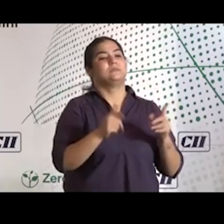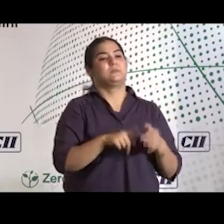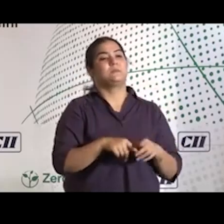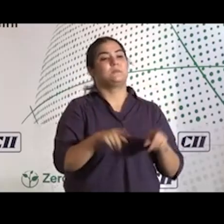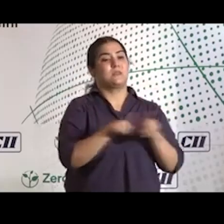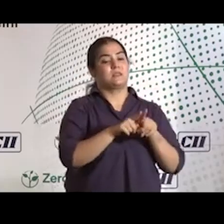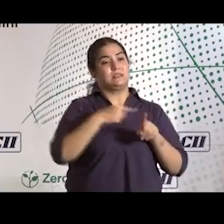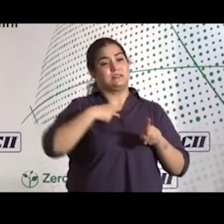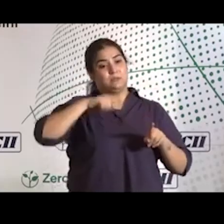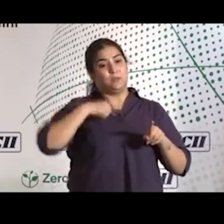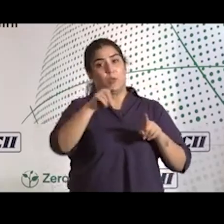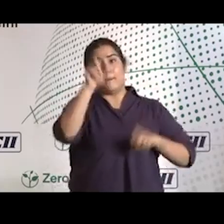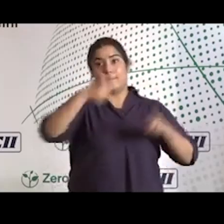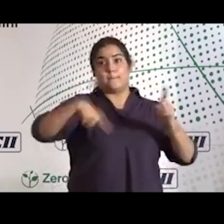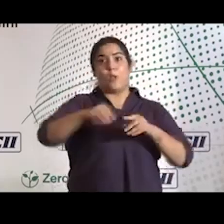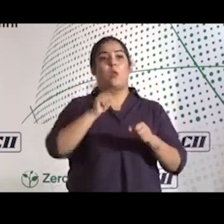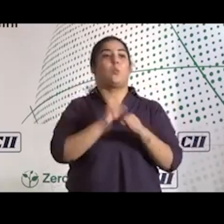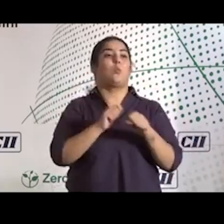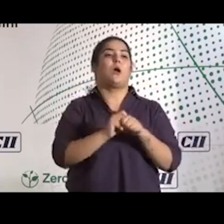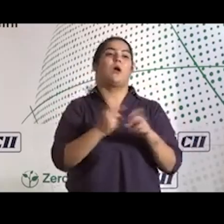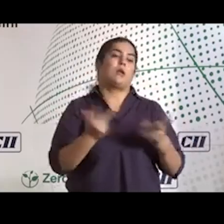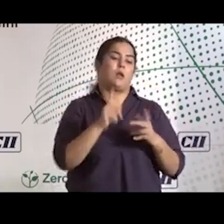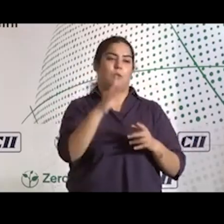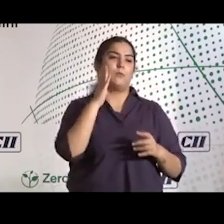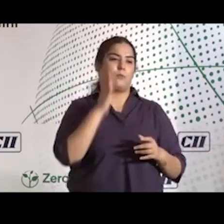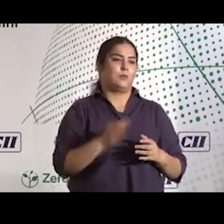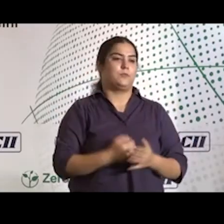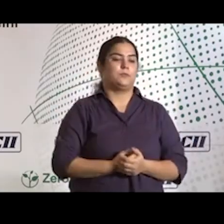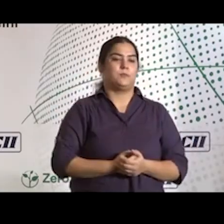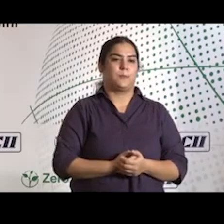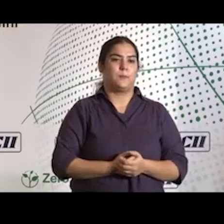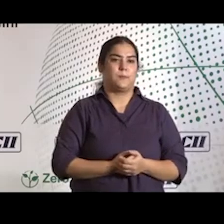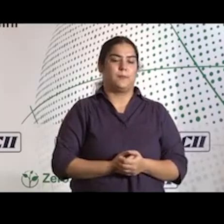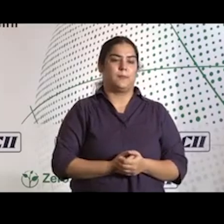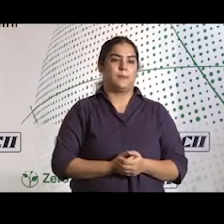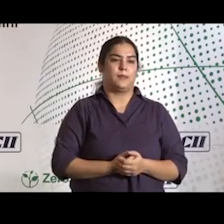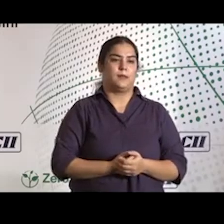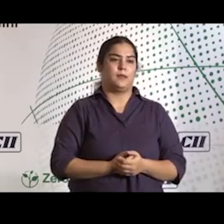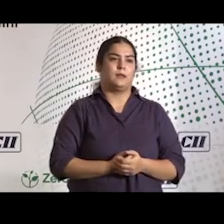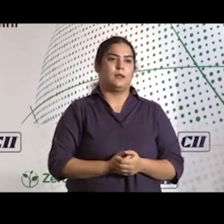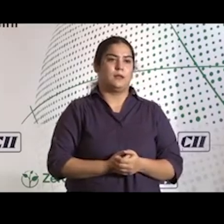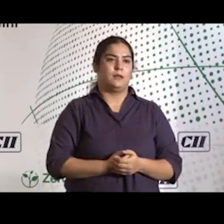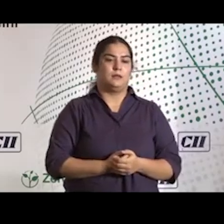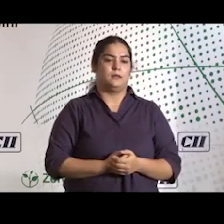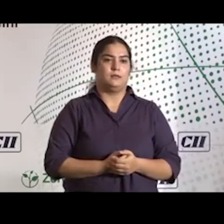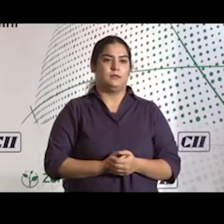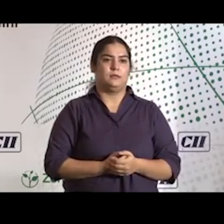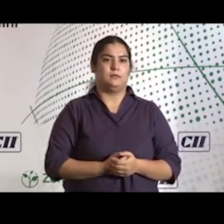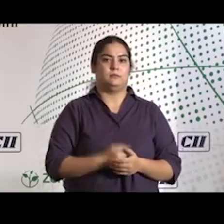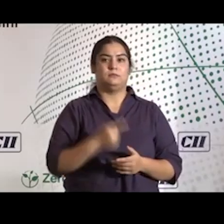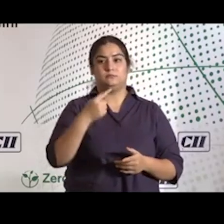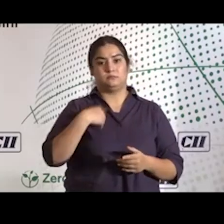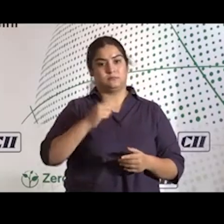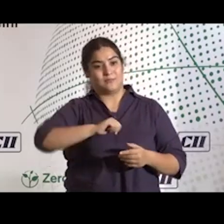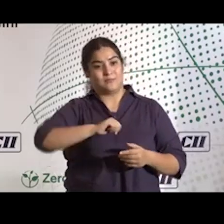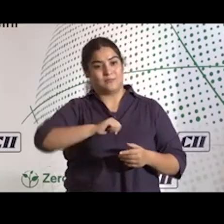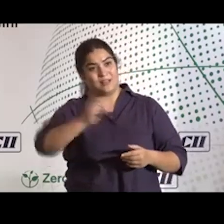what works at home. I think the other way around saying that what tools can make it simple.